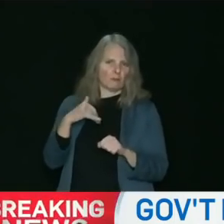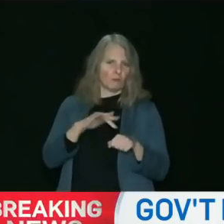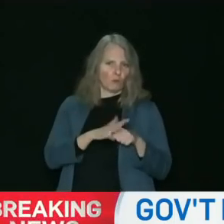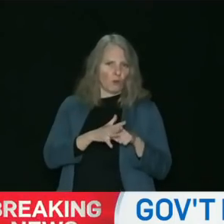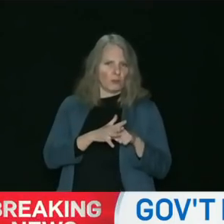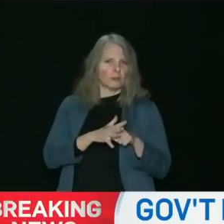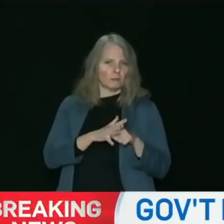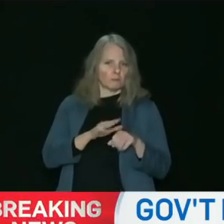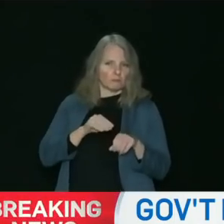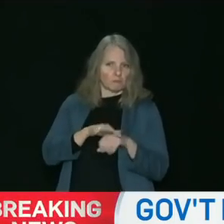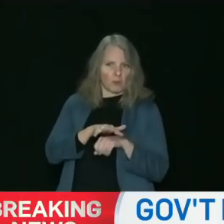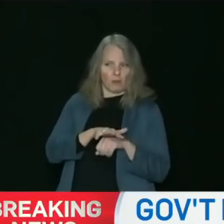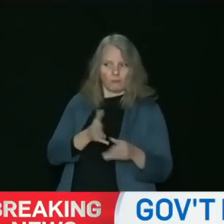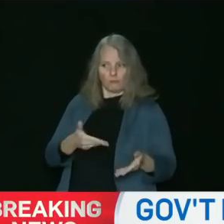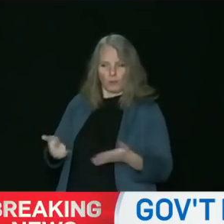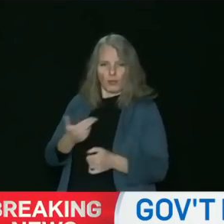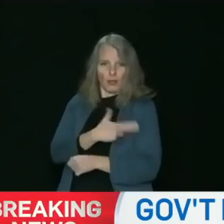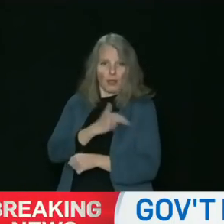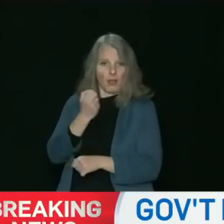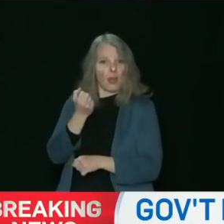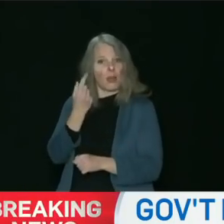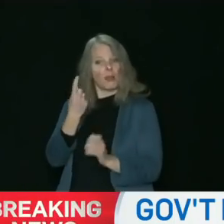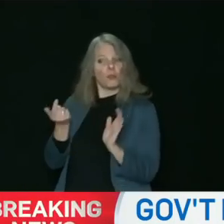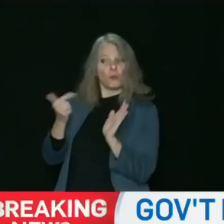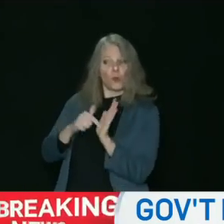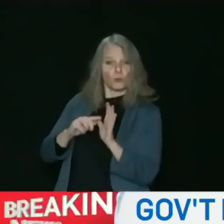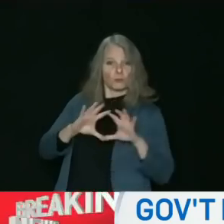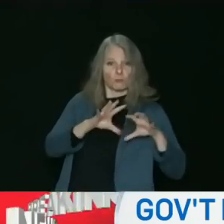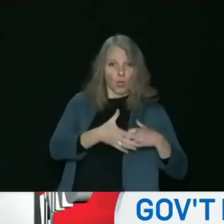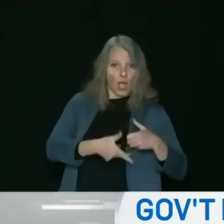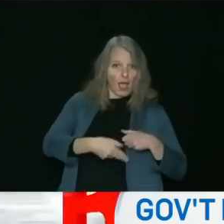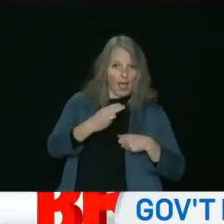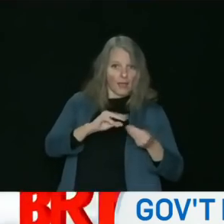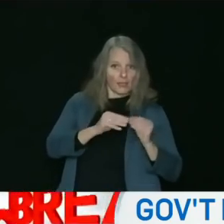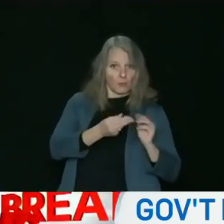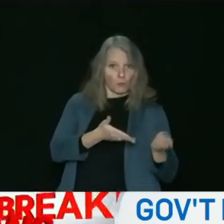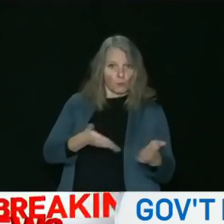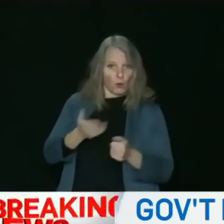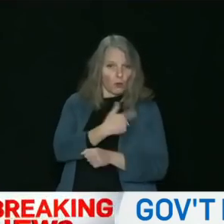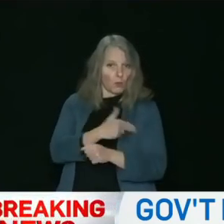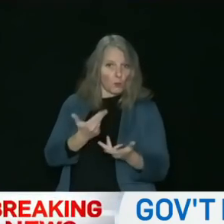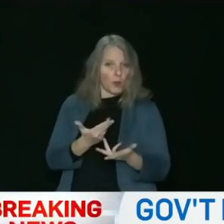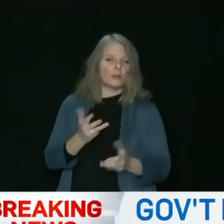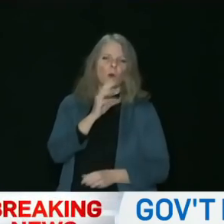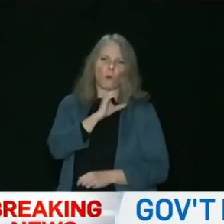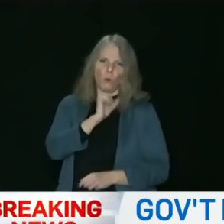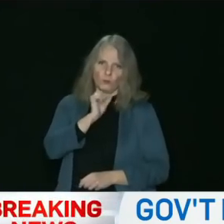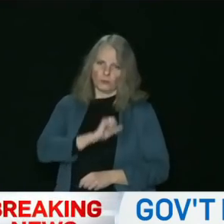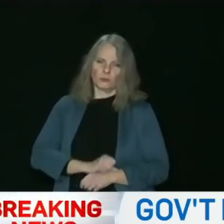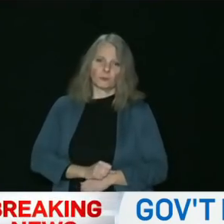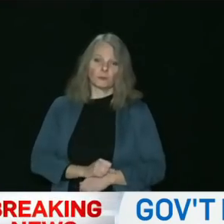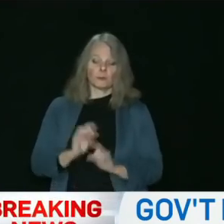HOSPITALIZATION IS SIMILAR TO THE PREVIOUS WAVE OF THE PANDEMIC WITH HIGHER